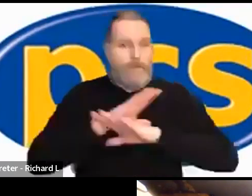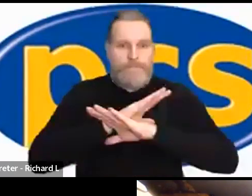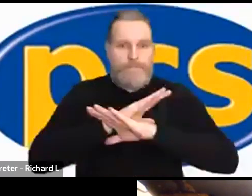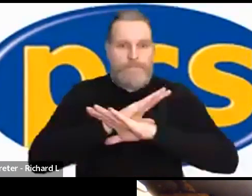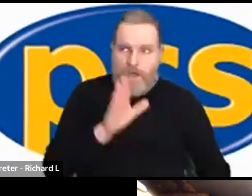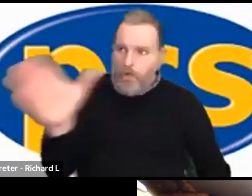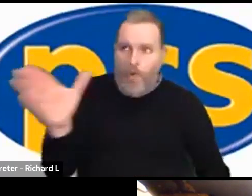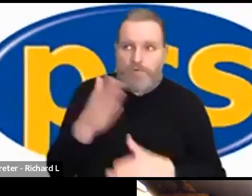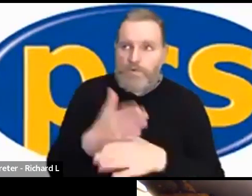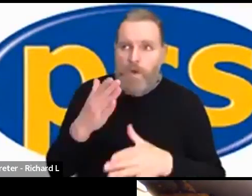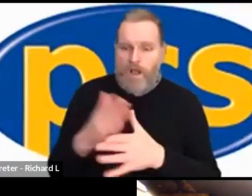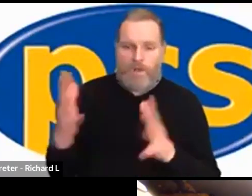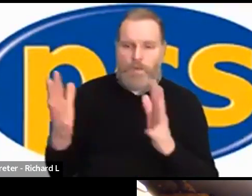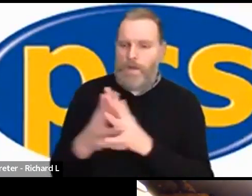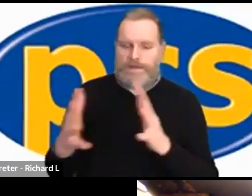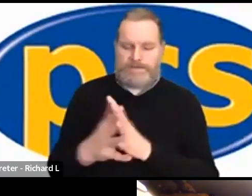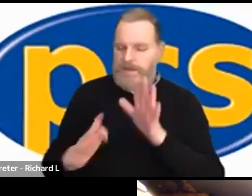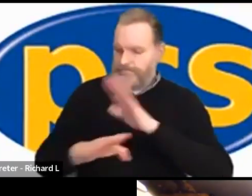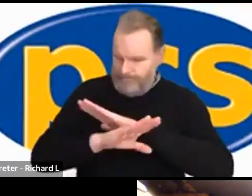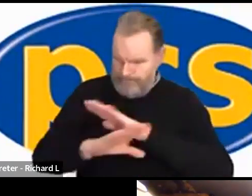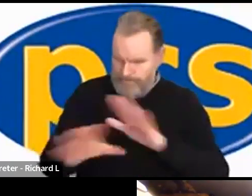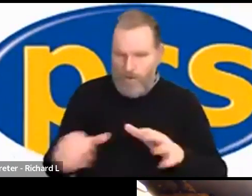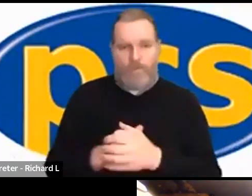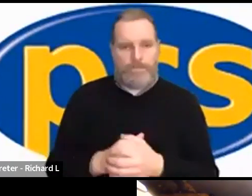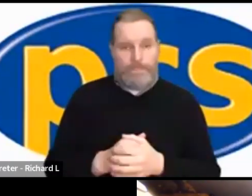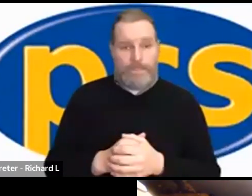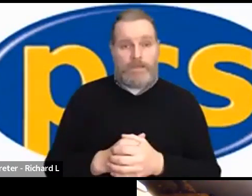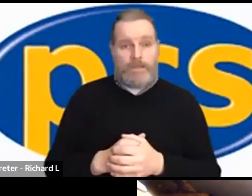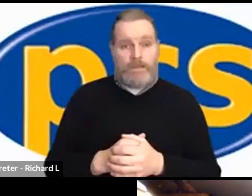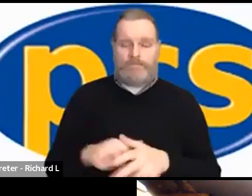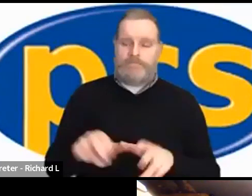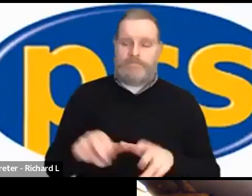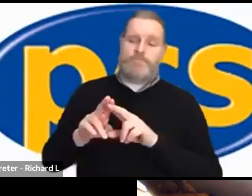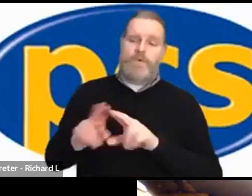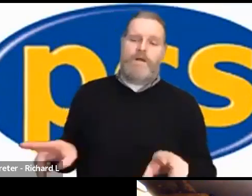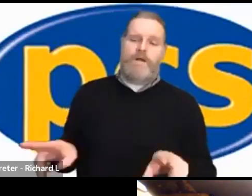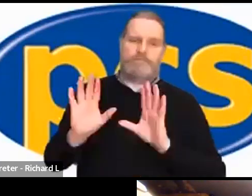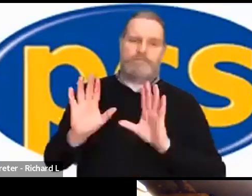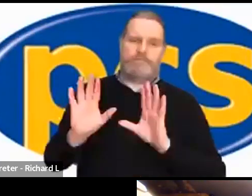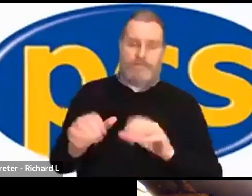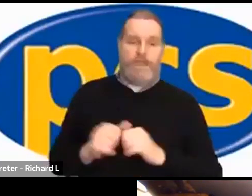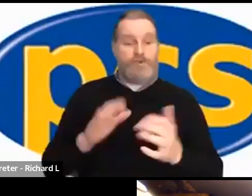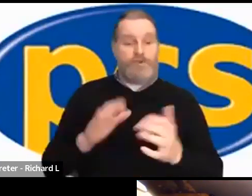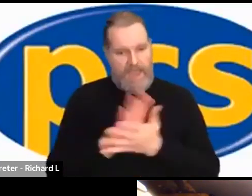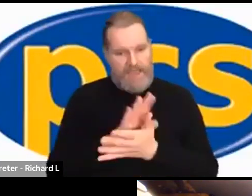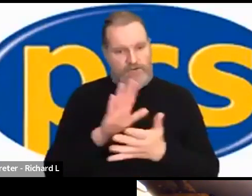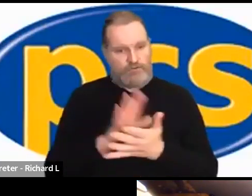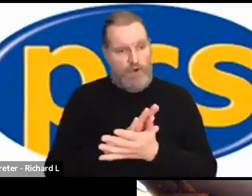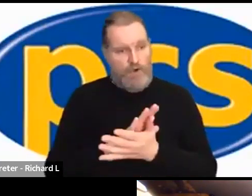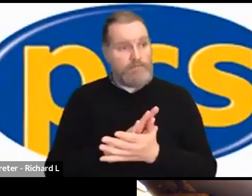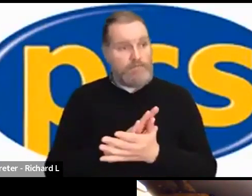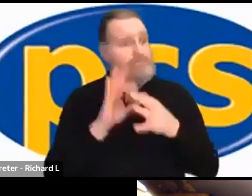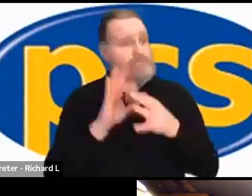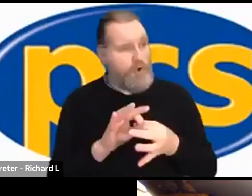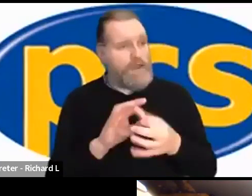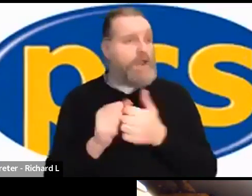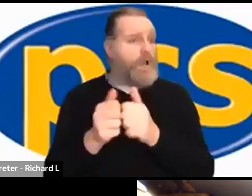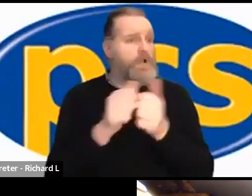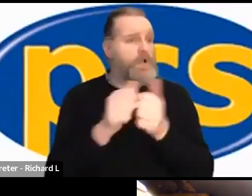strike. Yes, go to a picket line if you can, and enjoy it, and yes, go to a a rally if you can a rally if you can. Finally Fran, to say, we